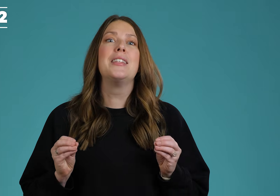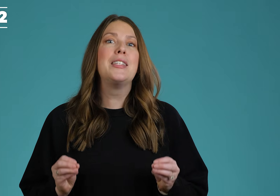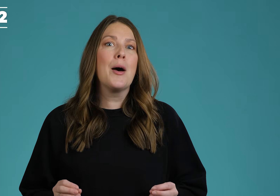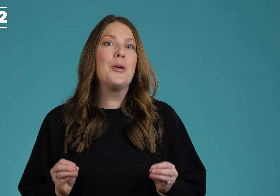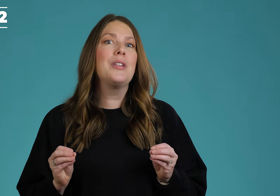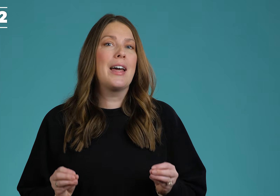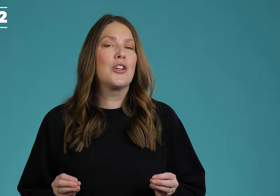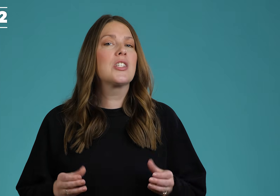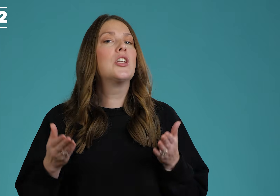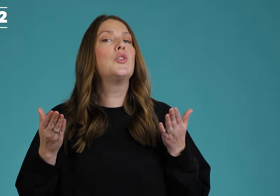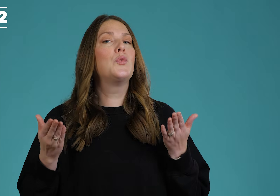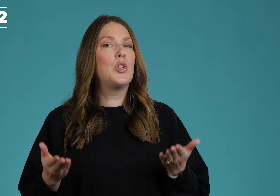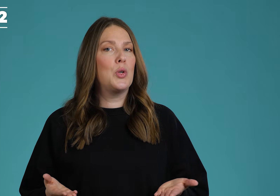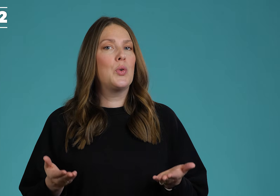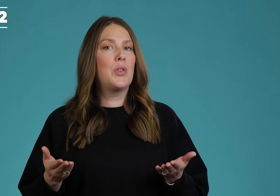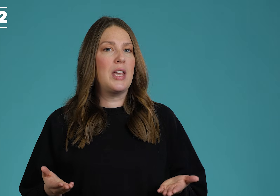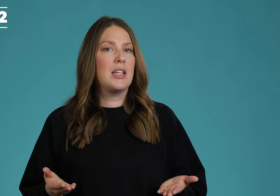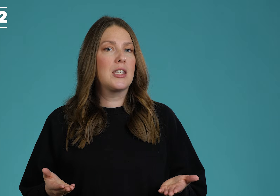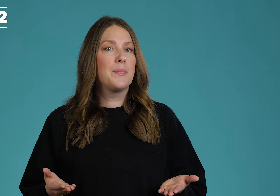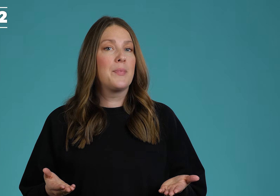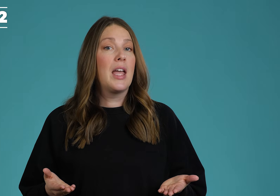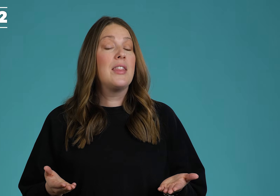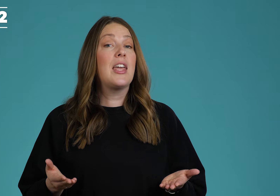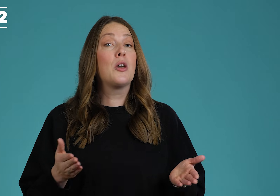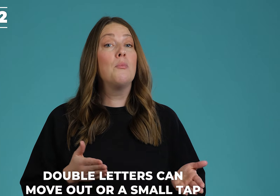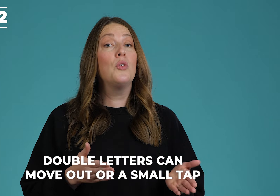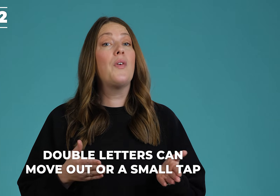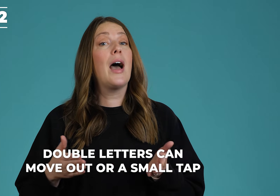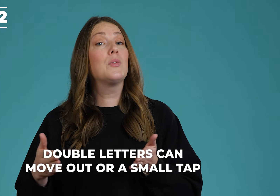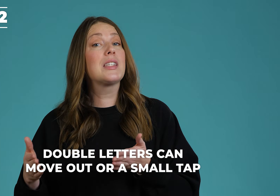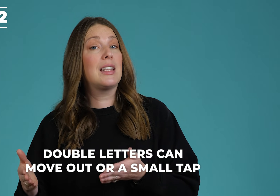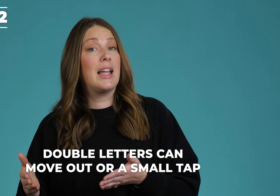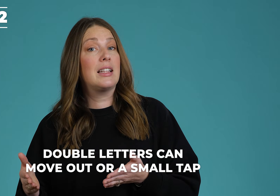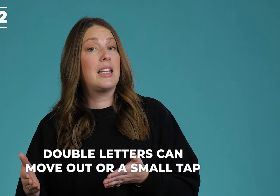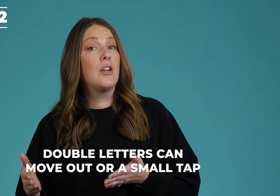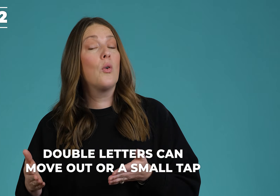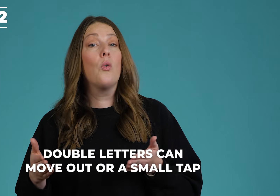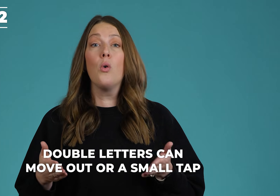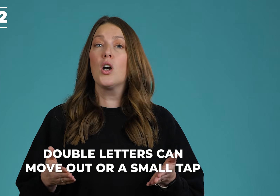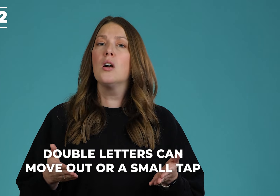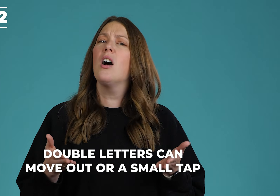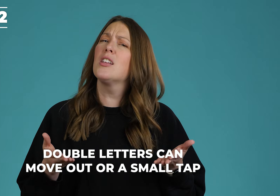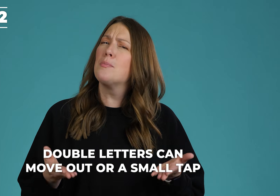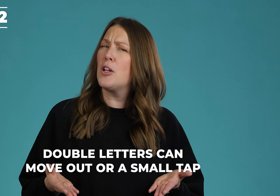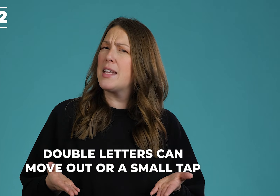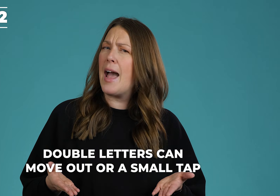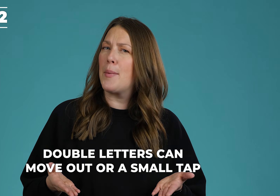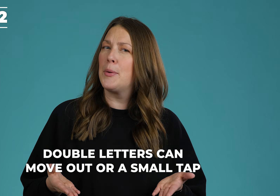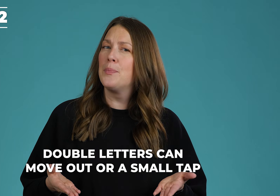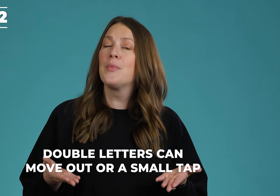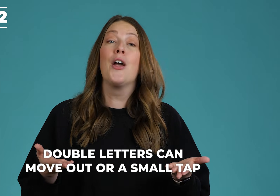Double letters can do two things. They can move out slightly. Or a small tap.